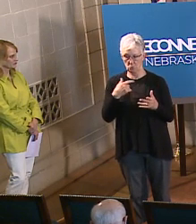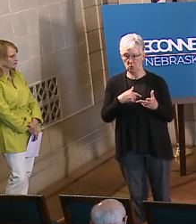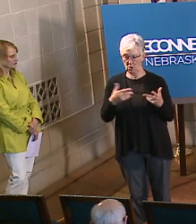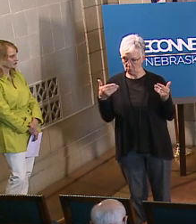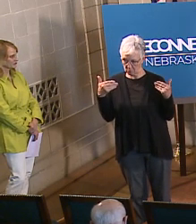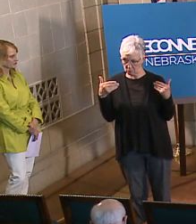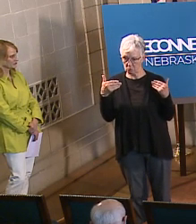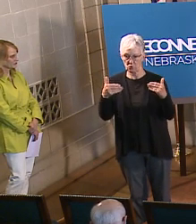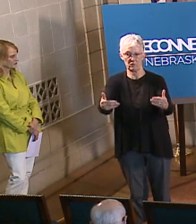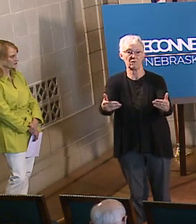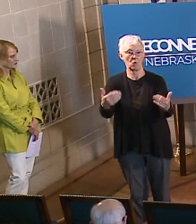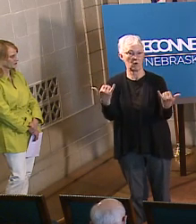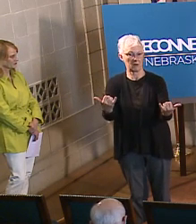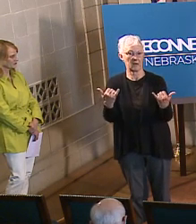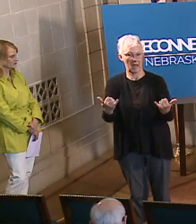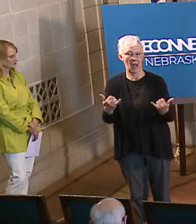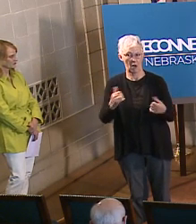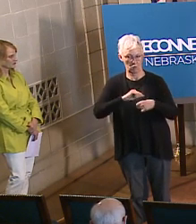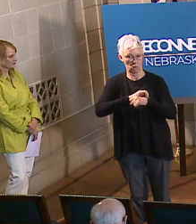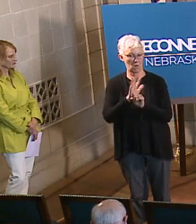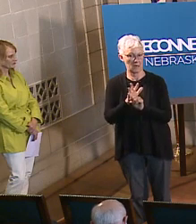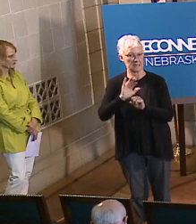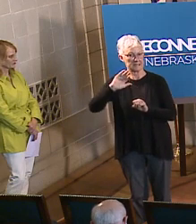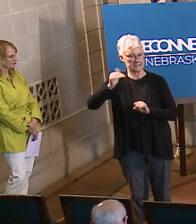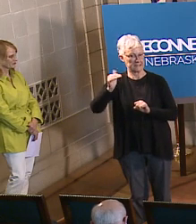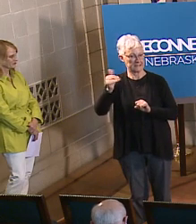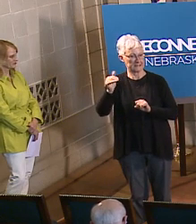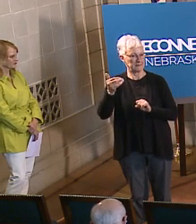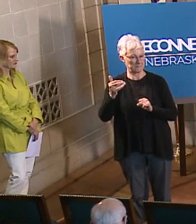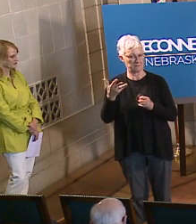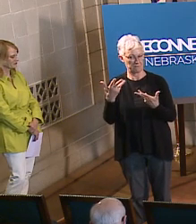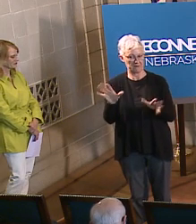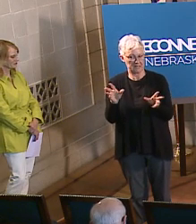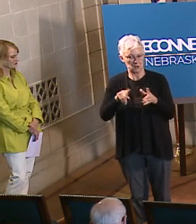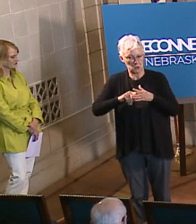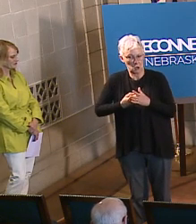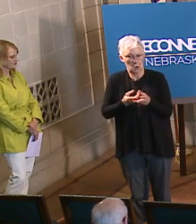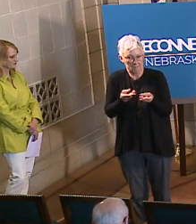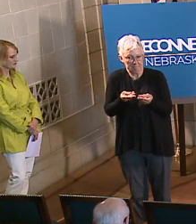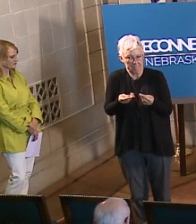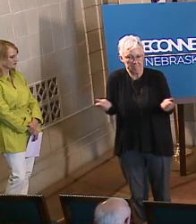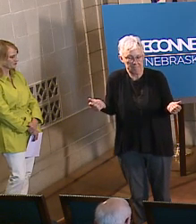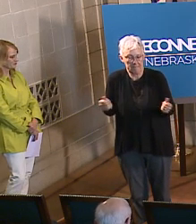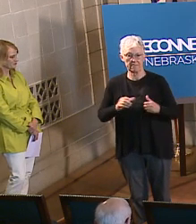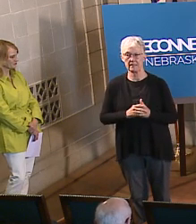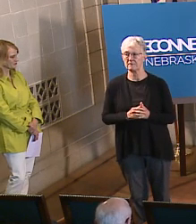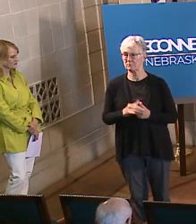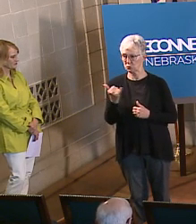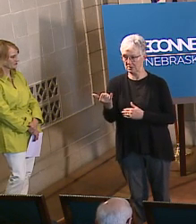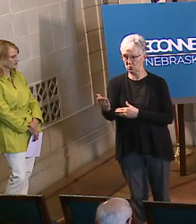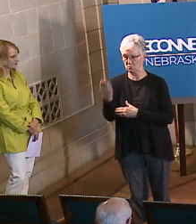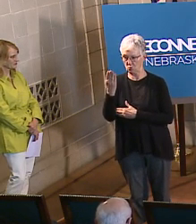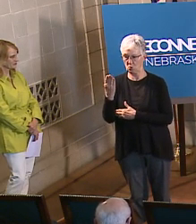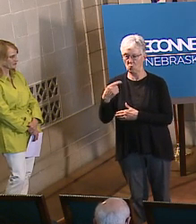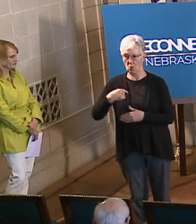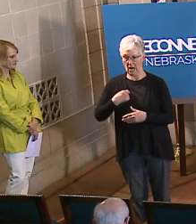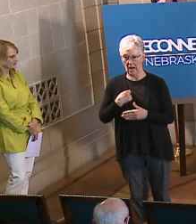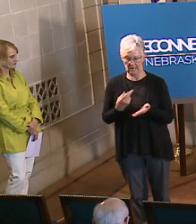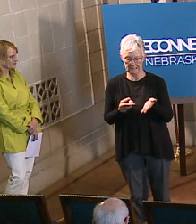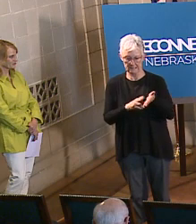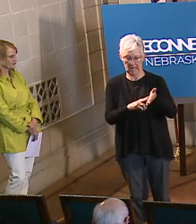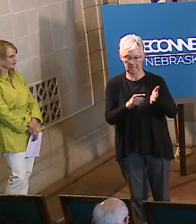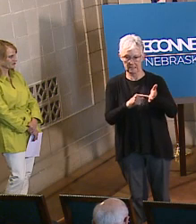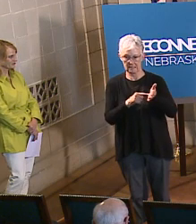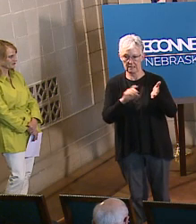REGARD TO MOVING FORWARD.